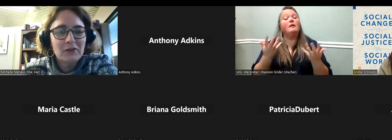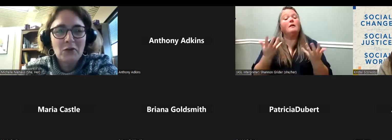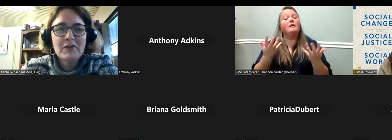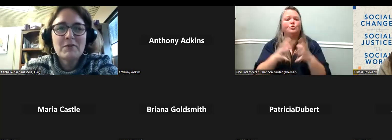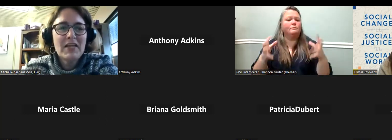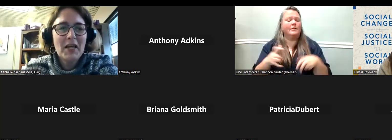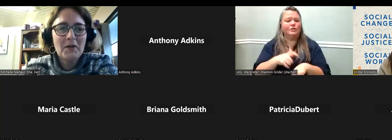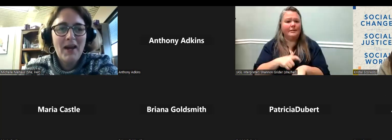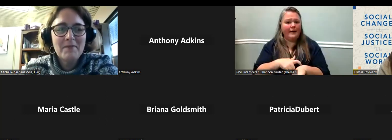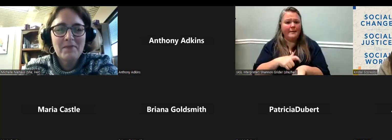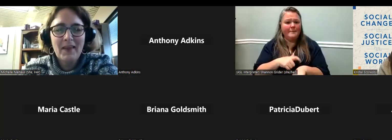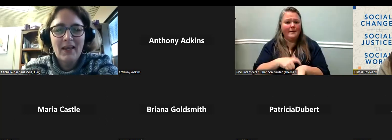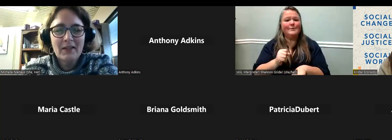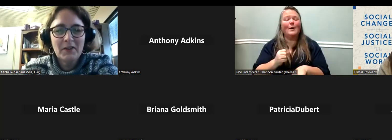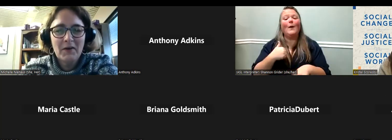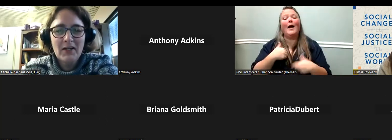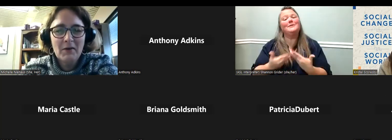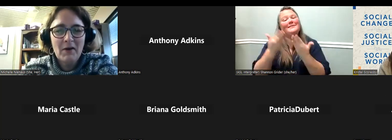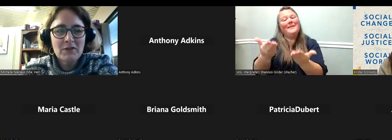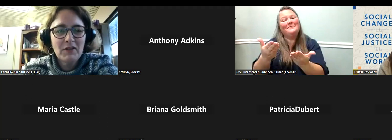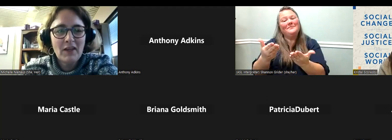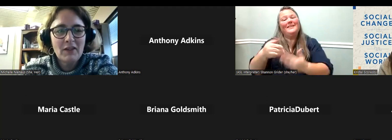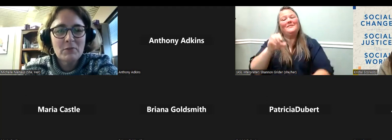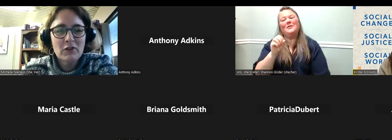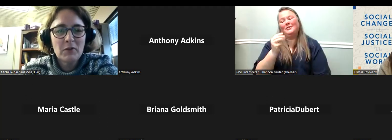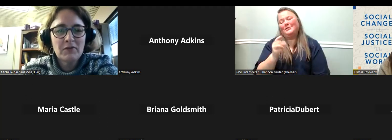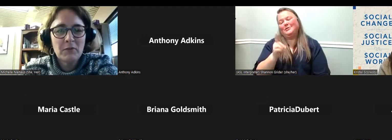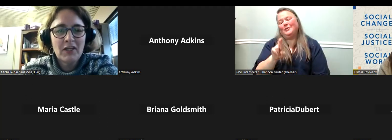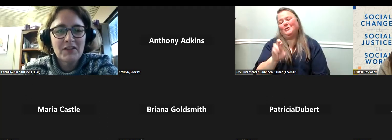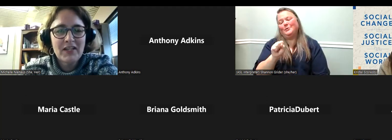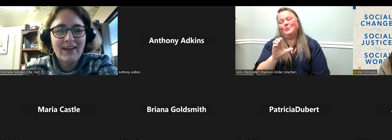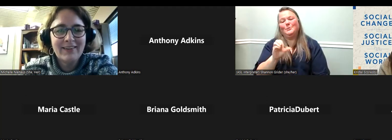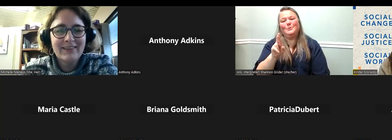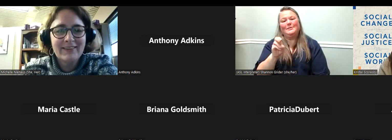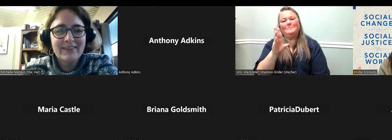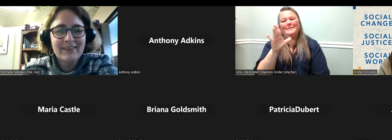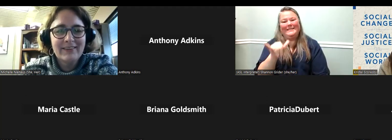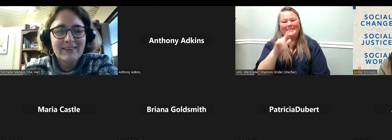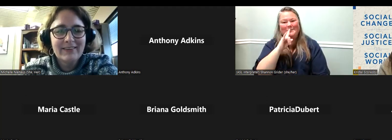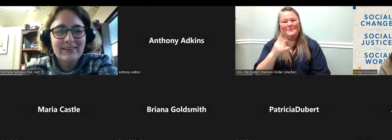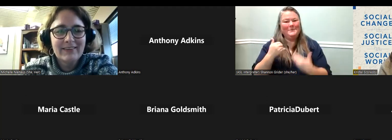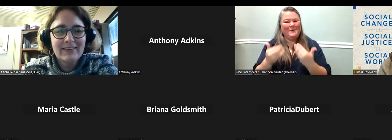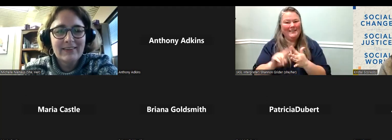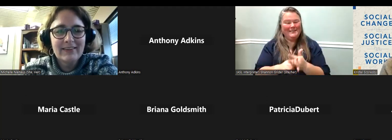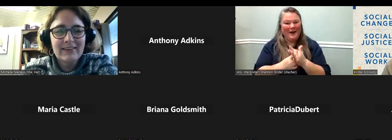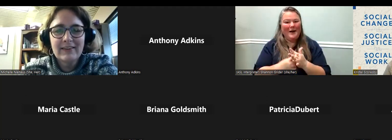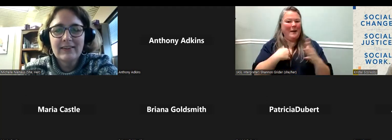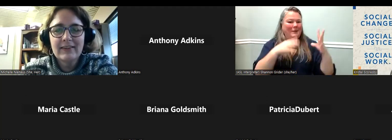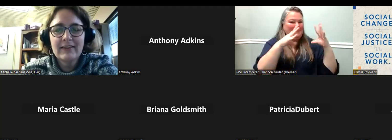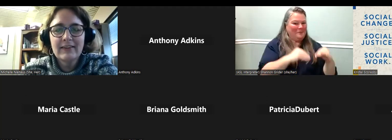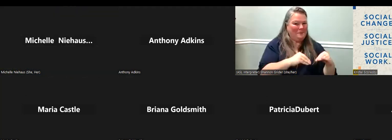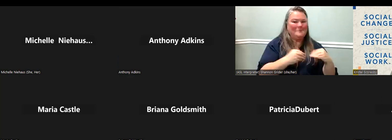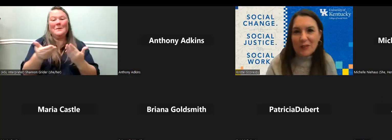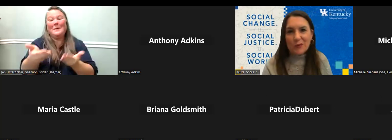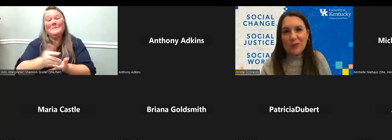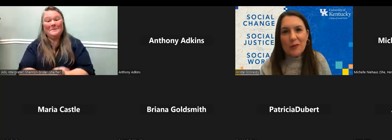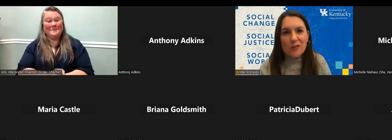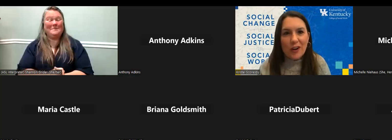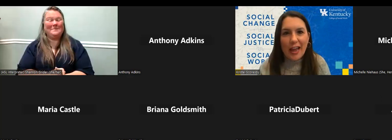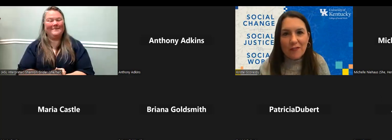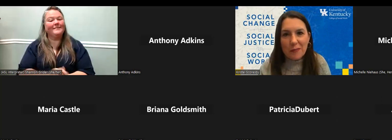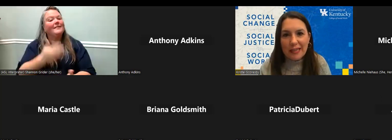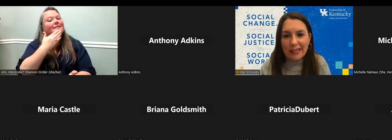A RAINY DAVE IN KENTUCKY, SO INTERNET WILL HOPEFULLY COOPERATE, BUT IF NOT WE ASK YOU TO USE GRACE AND HUMOR AND WE WILL GET THROUGH THIS. SO AS NOT TO TAKE UP EVERYONE'S